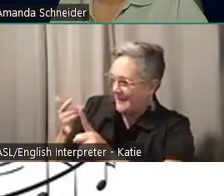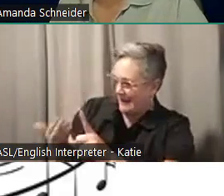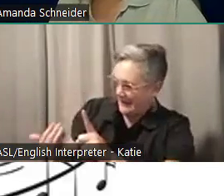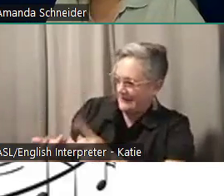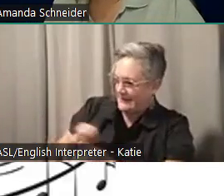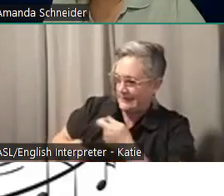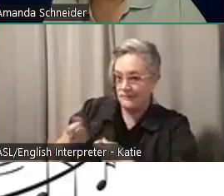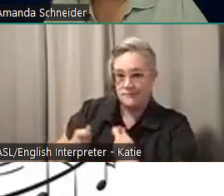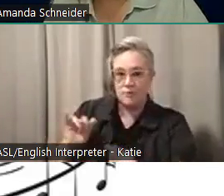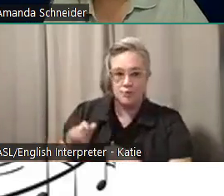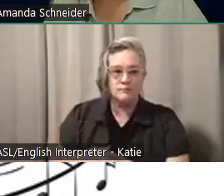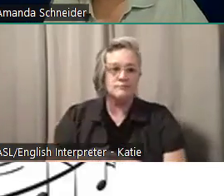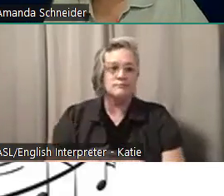Um, singing and rhyming.